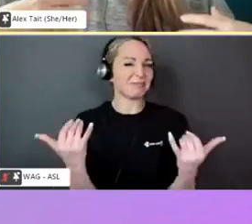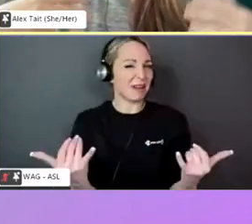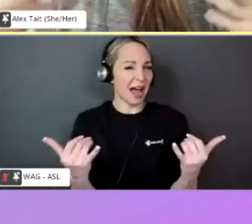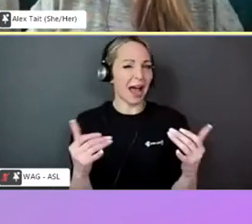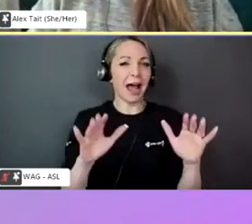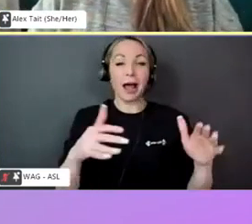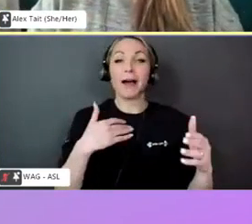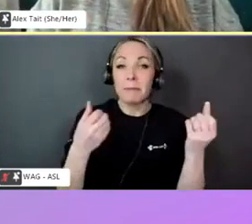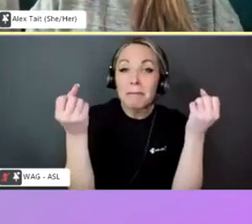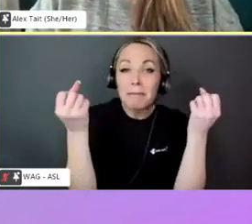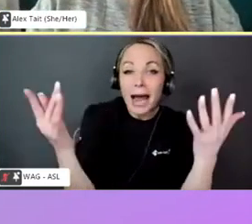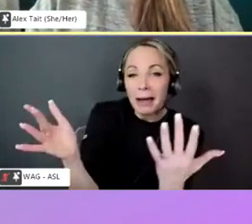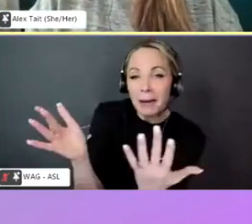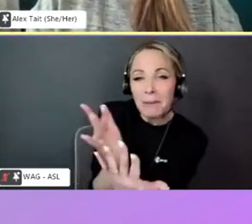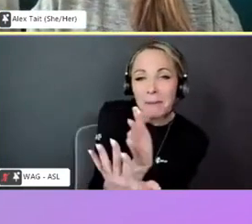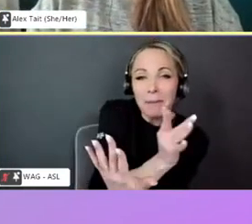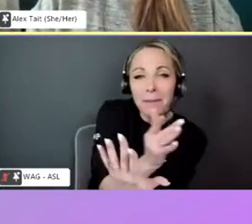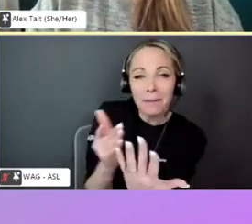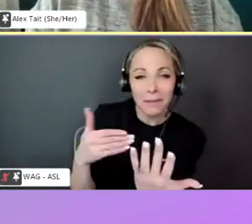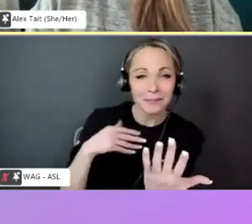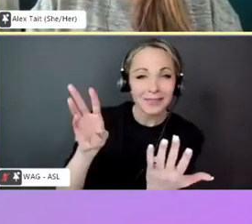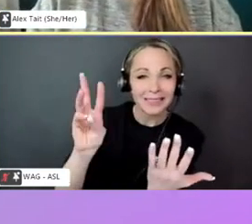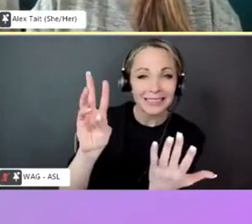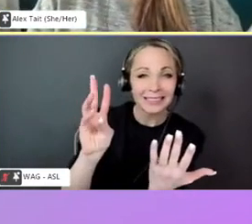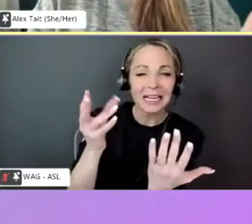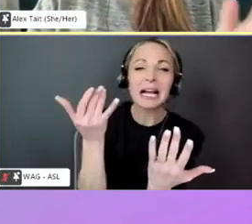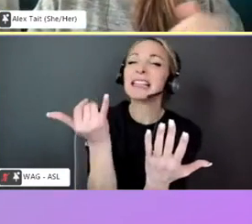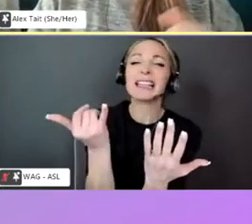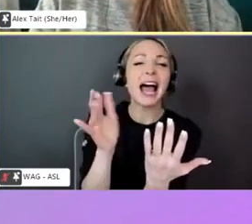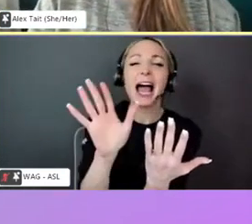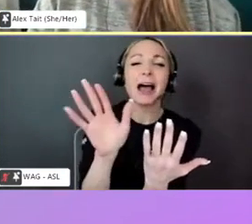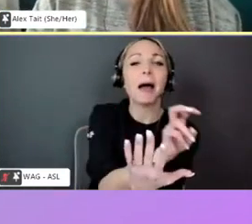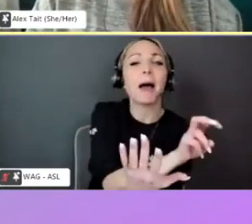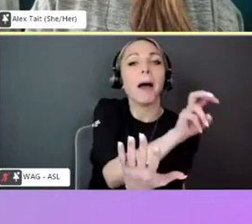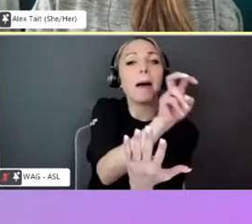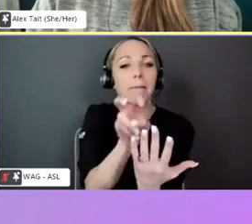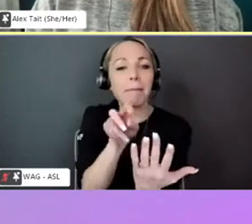paramedic the first is apprehensive users. We're going to skip over non users and we're going to skip to